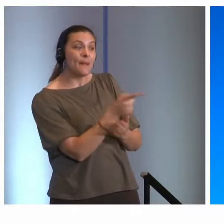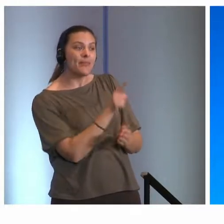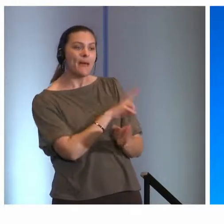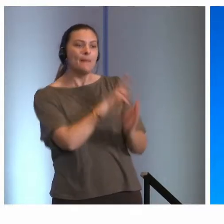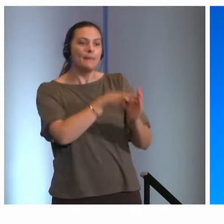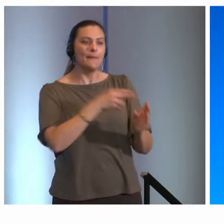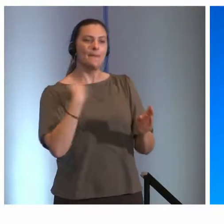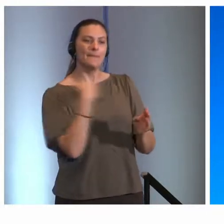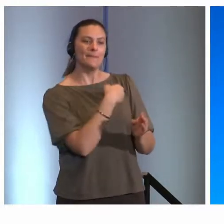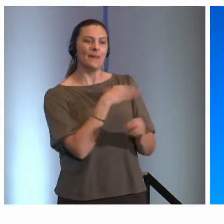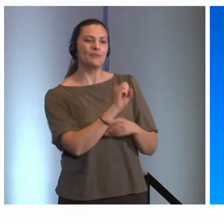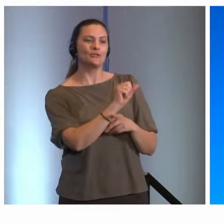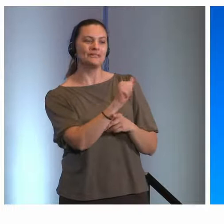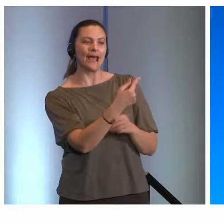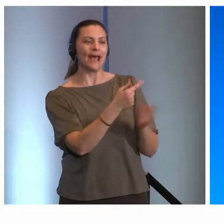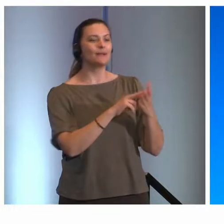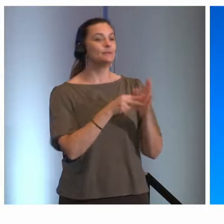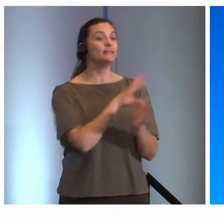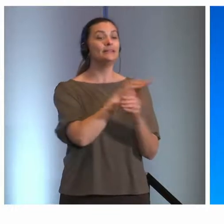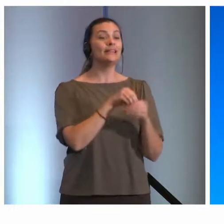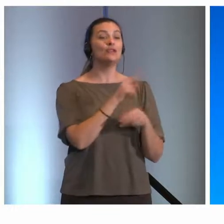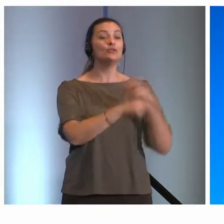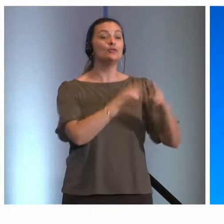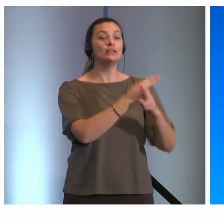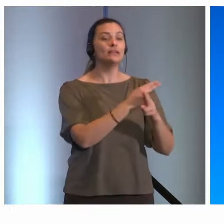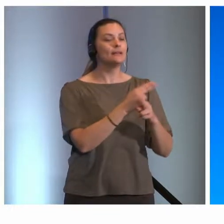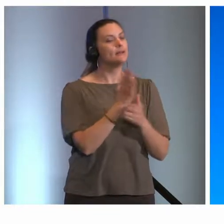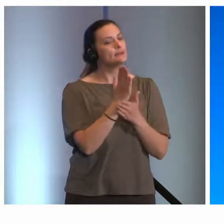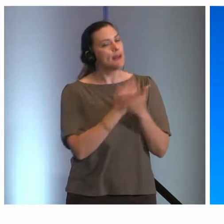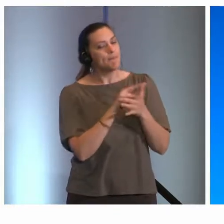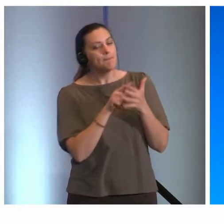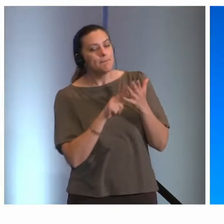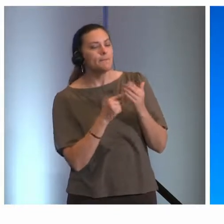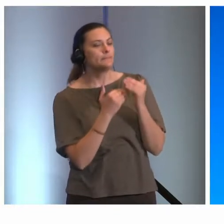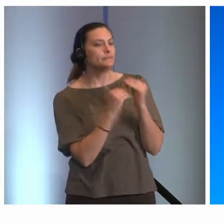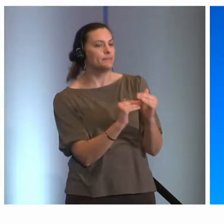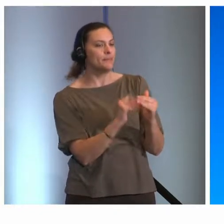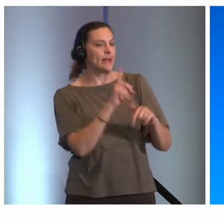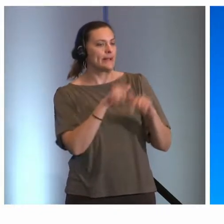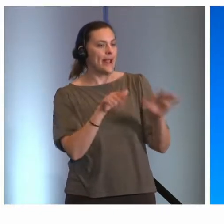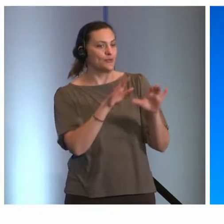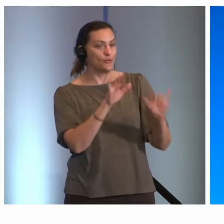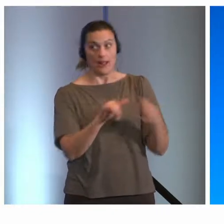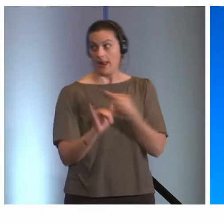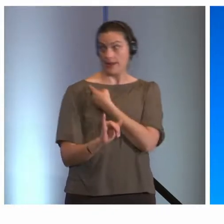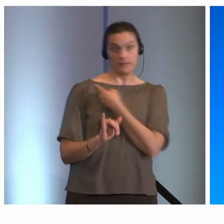launch this database -- and some of these folks